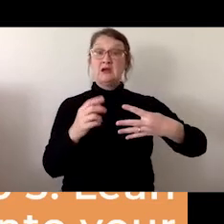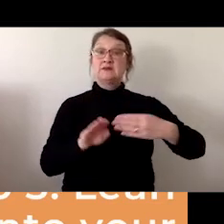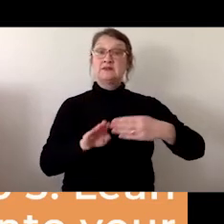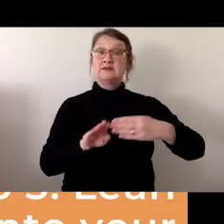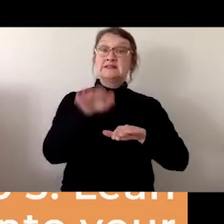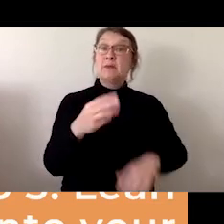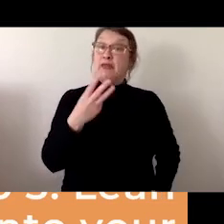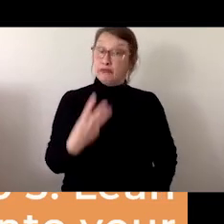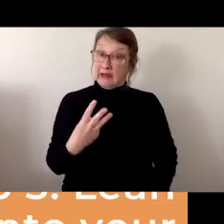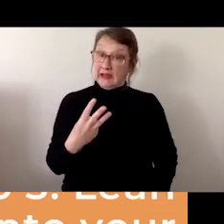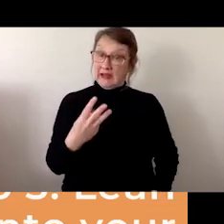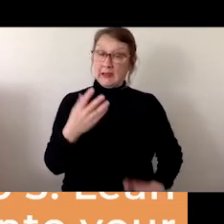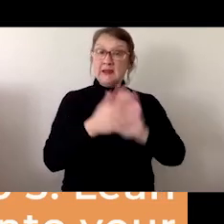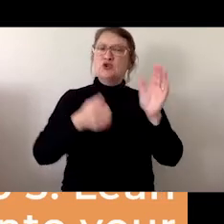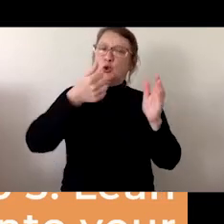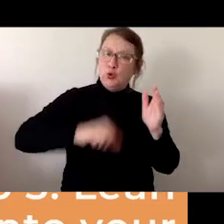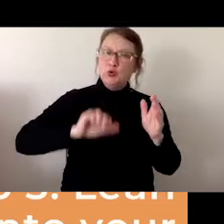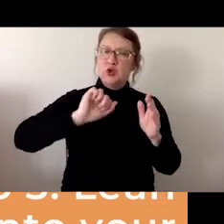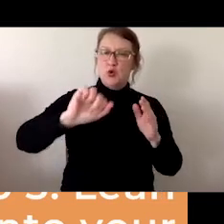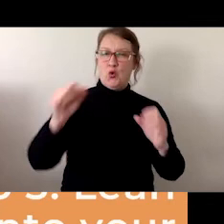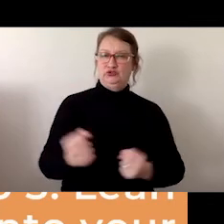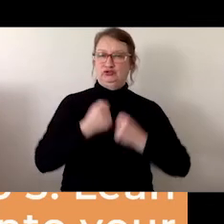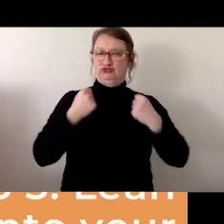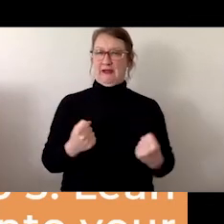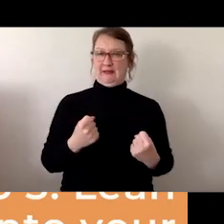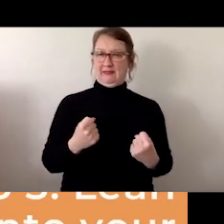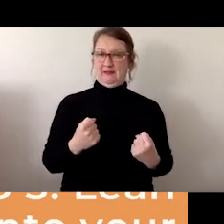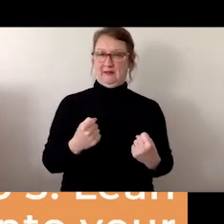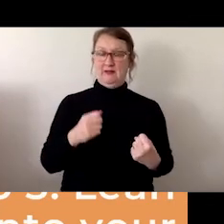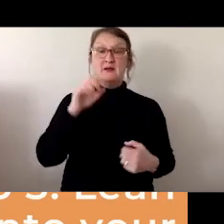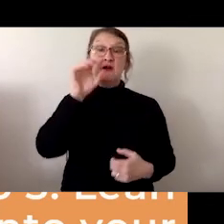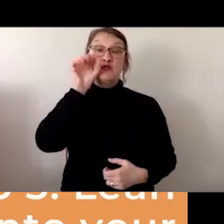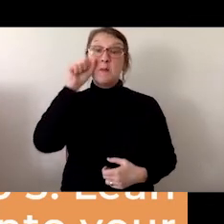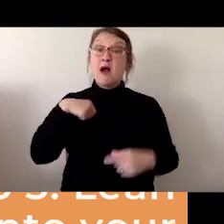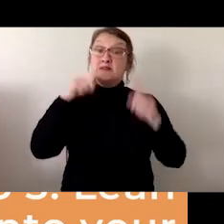Strengths. Remember I start would a 5-step process? We're almost at the Strategic Plan.